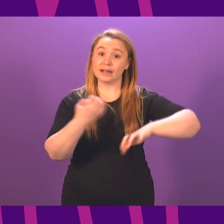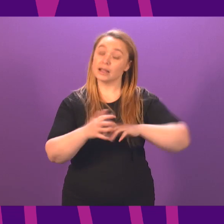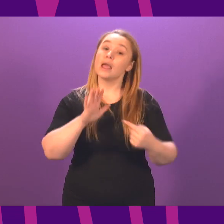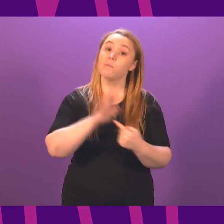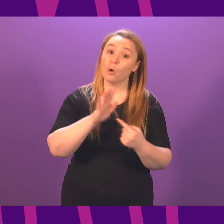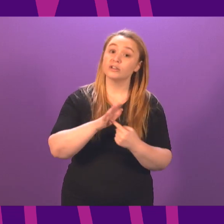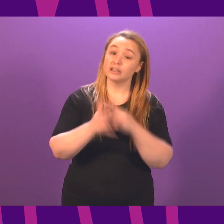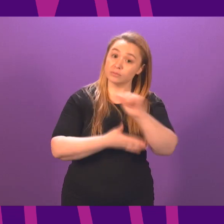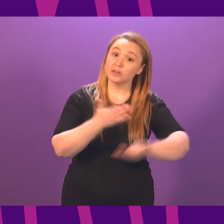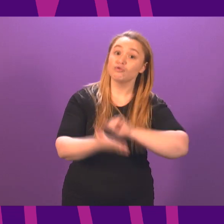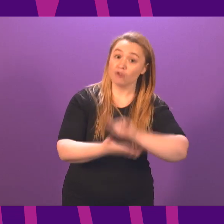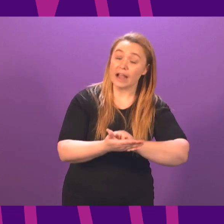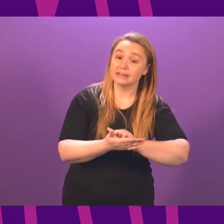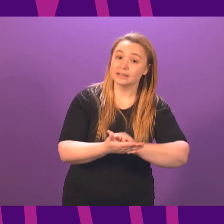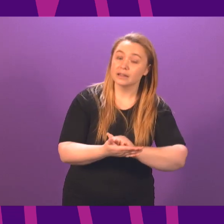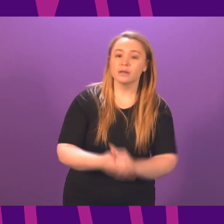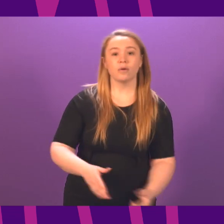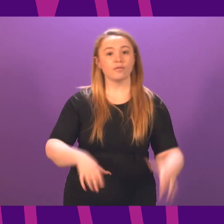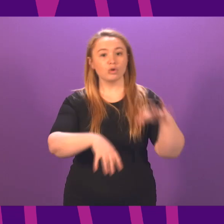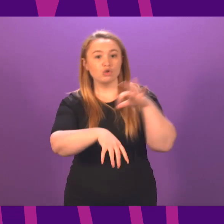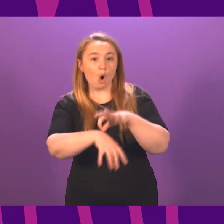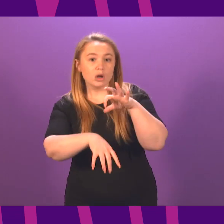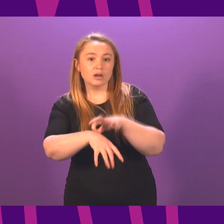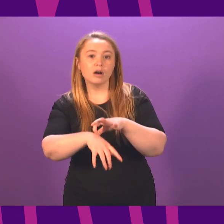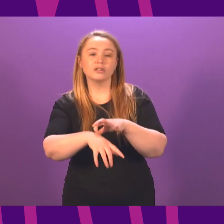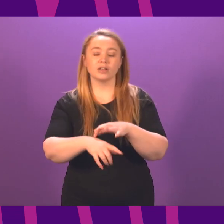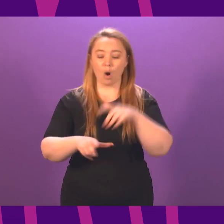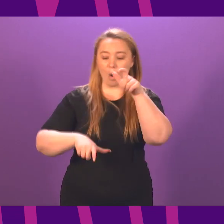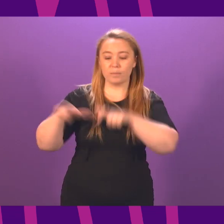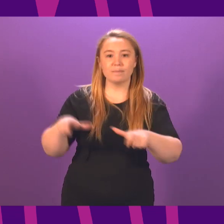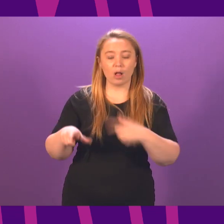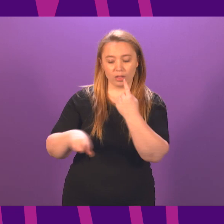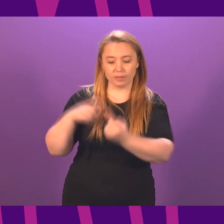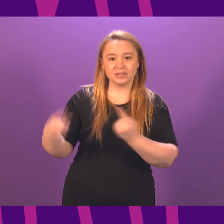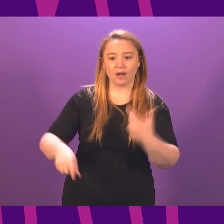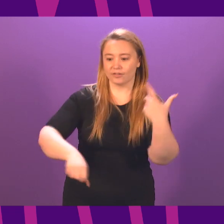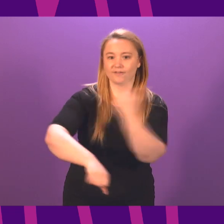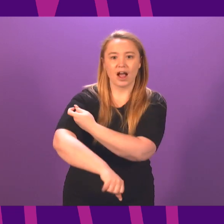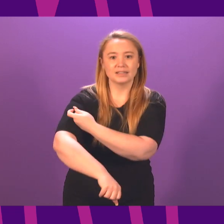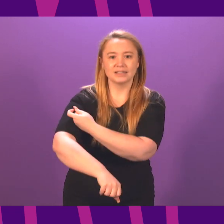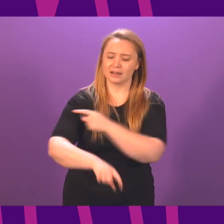Many doctors and others who carry out vaccinations on the front line will be highly experienced